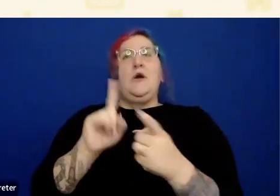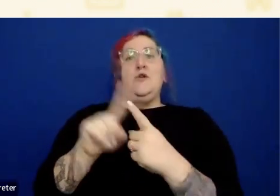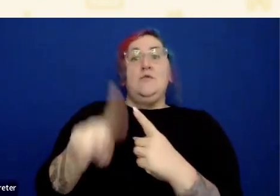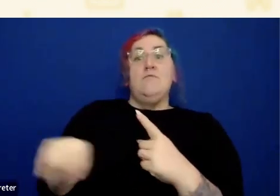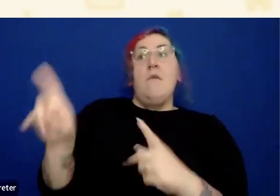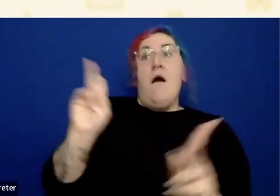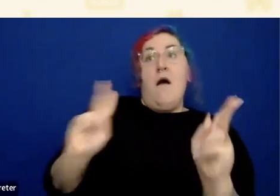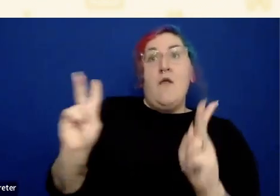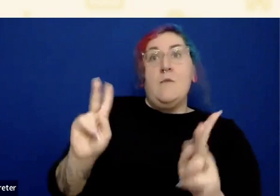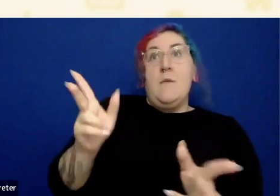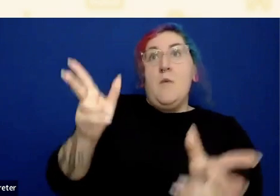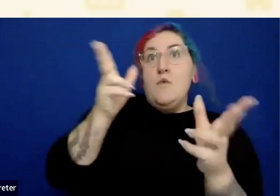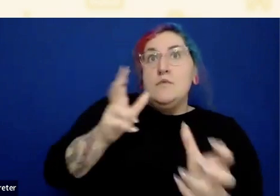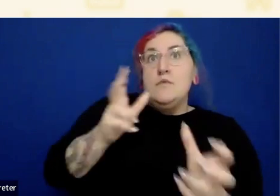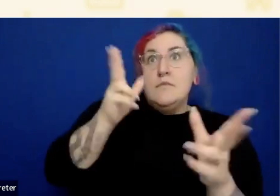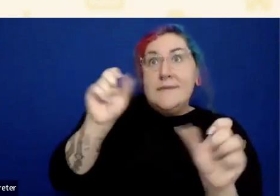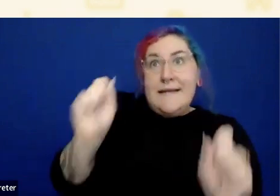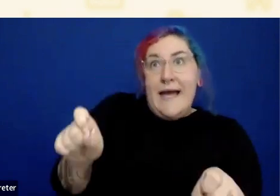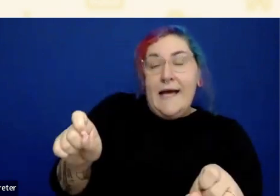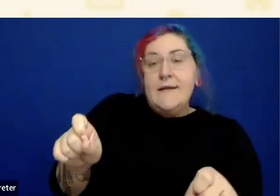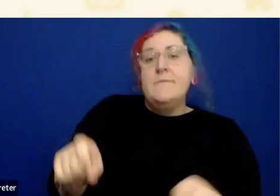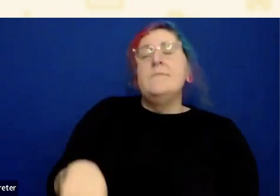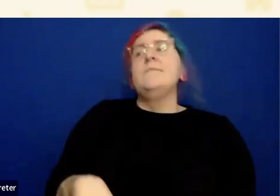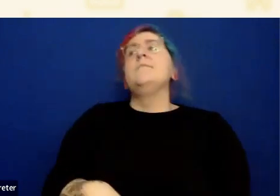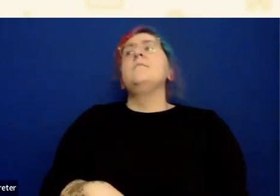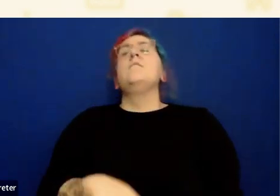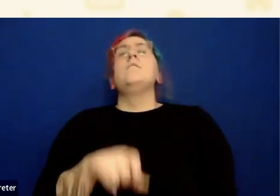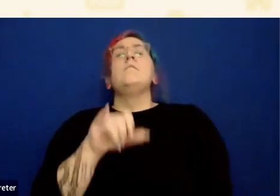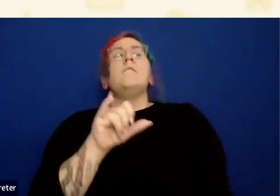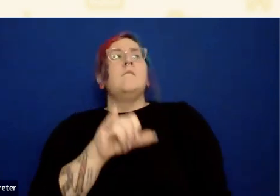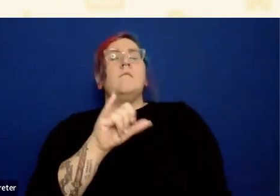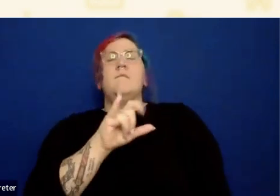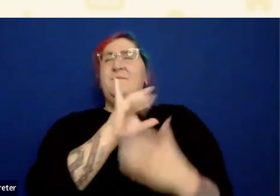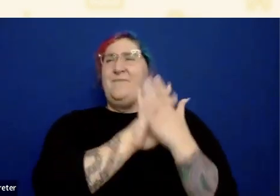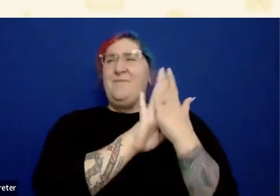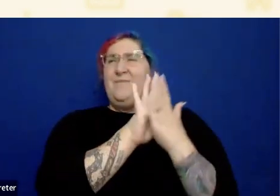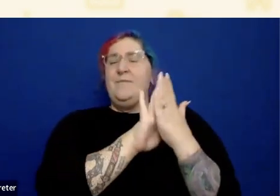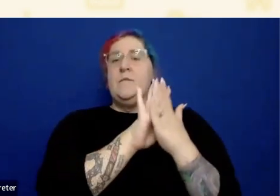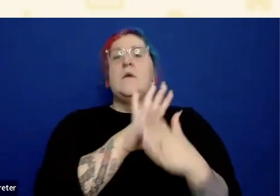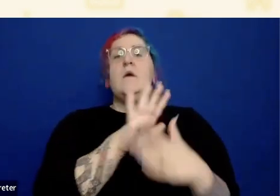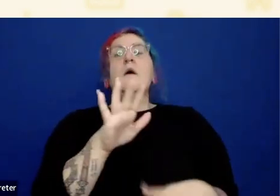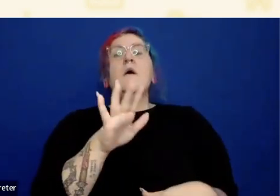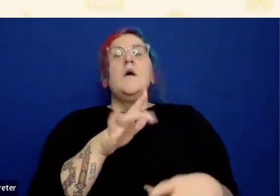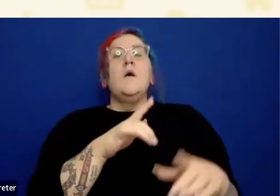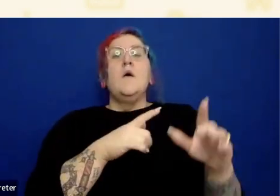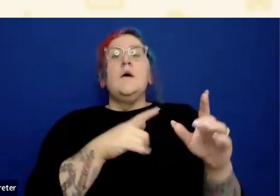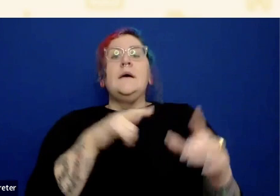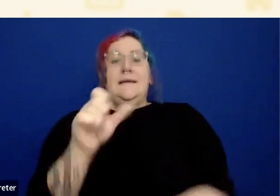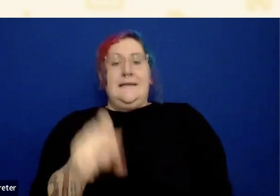about the whole design process. Recently at the WordPress Community Summit in Washington, DC,